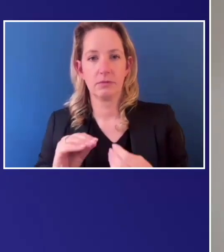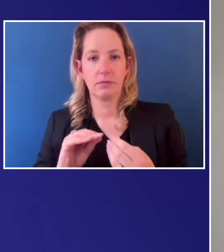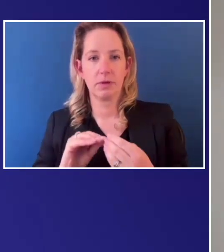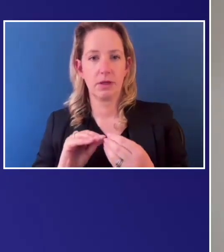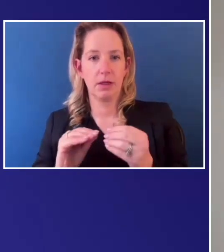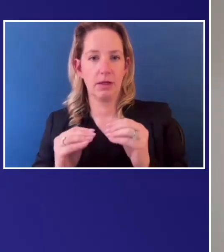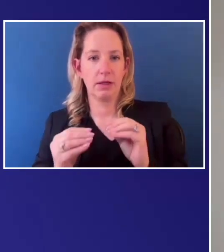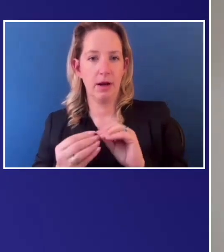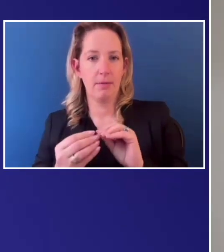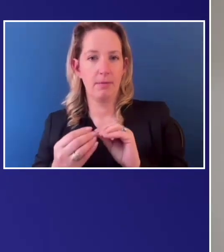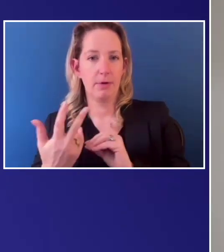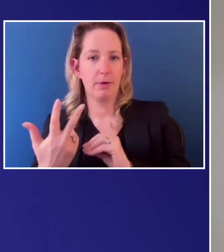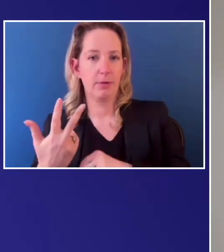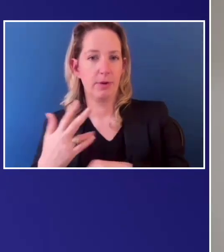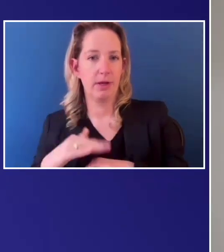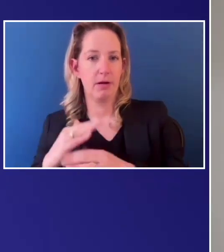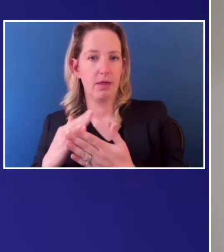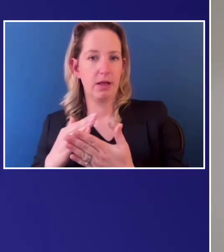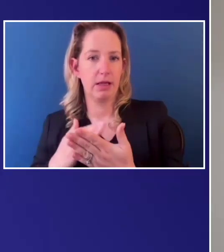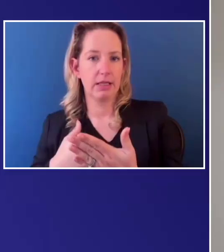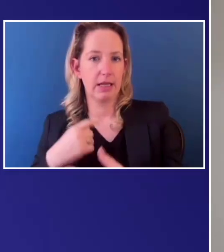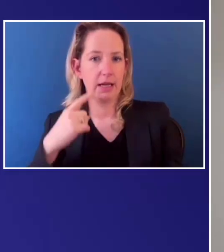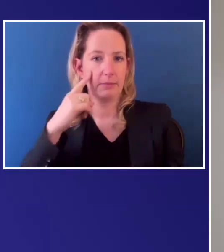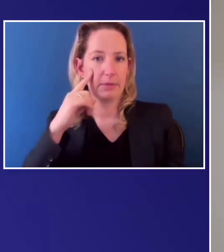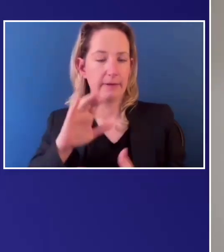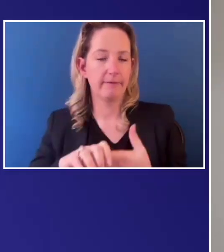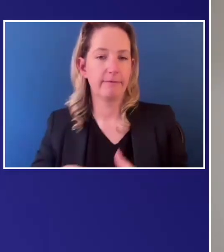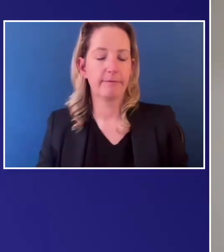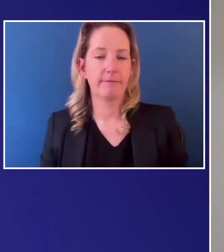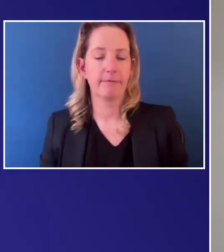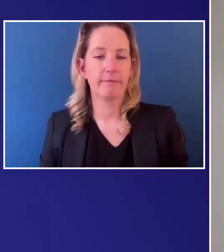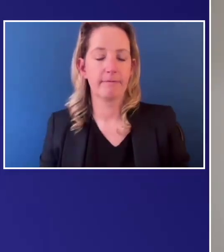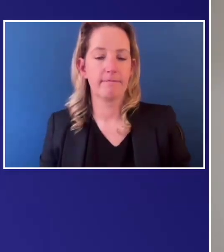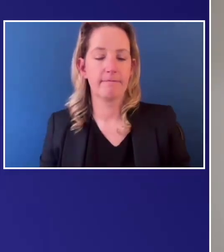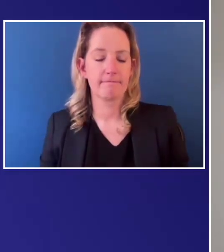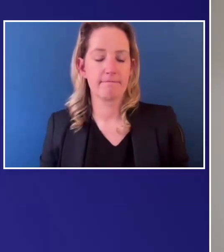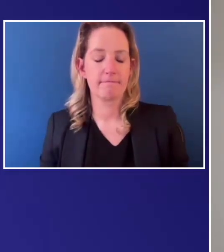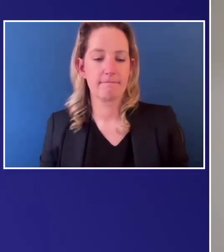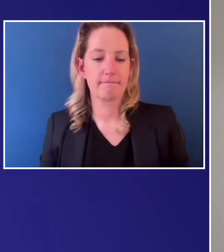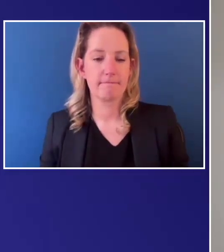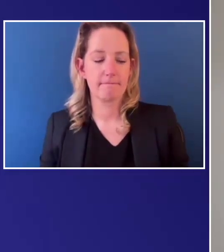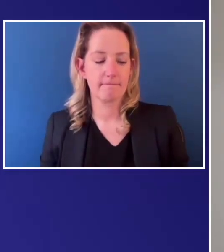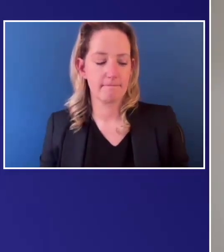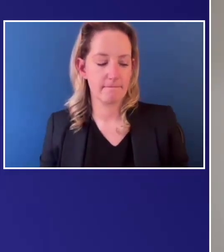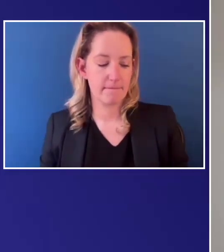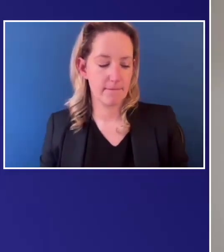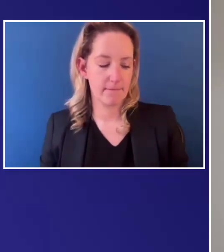list. Yes.